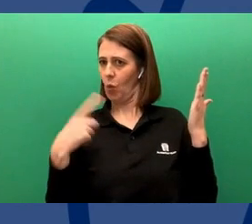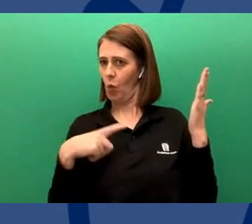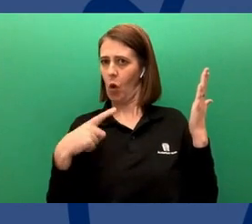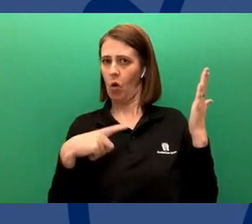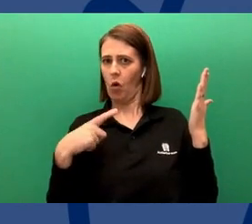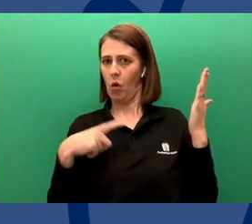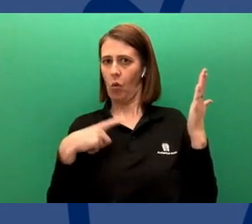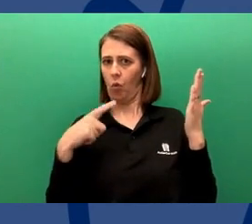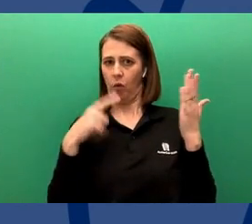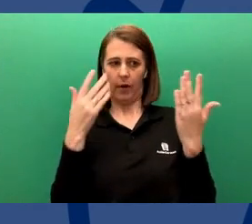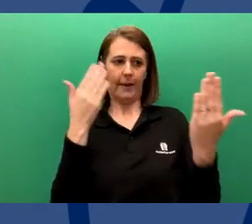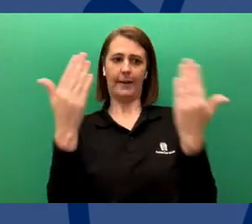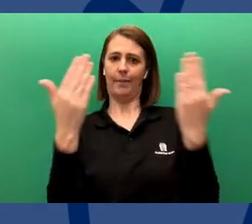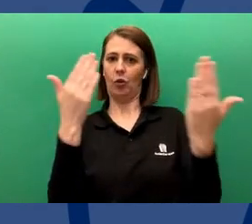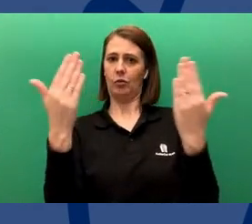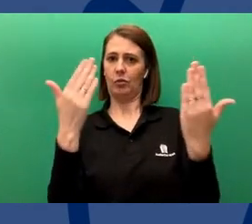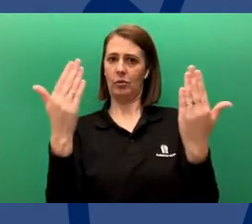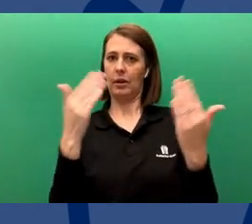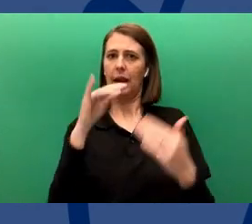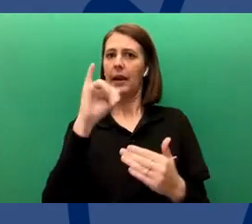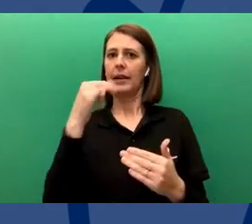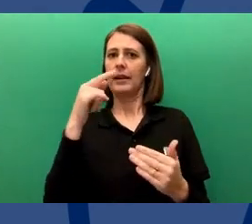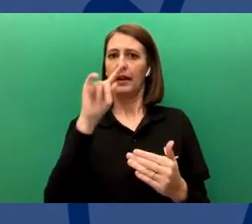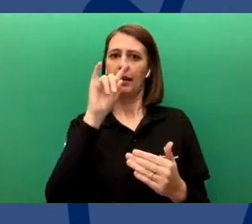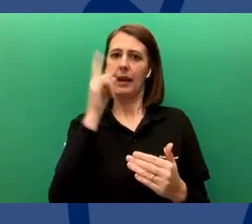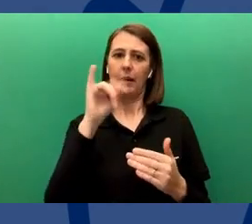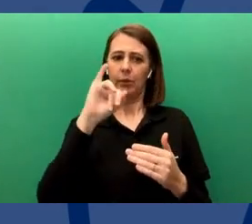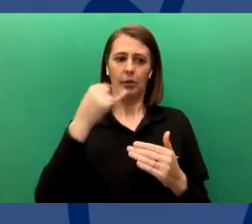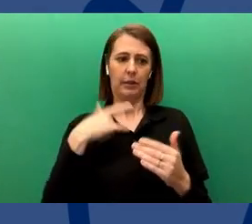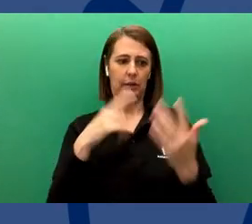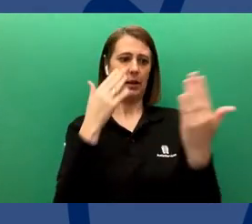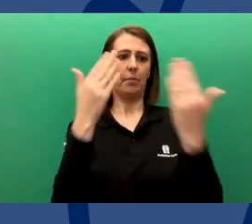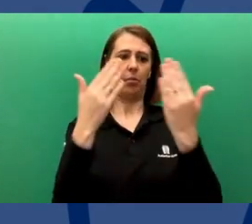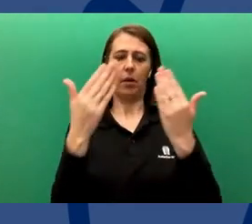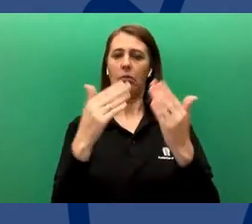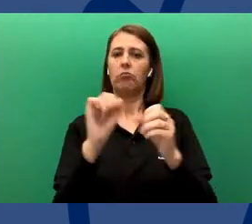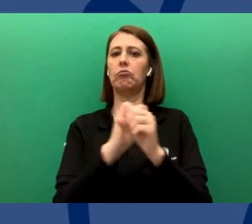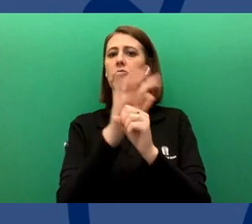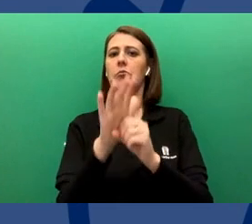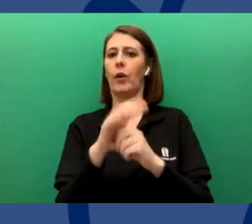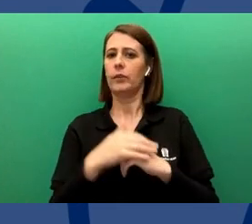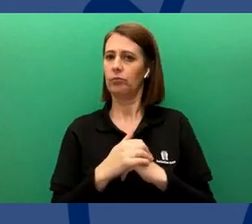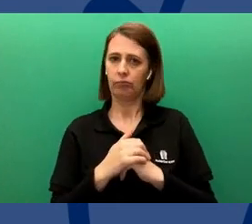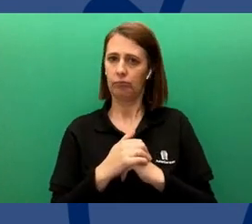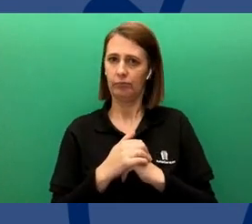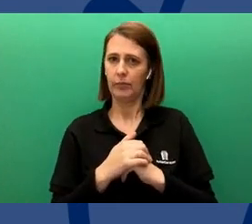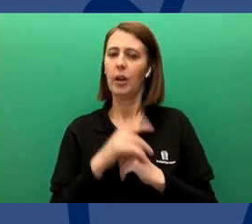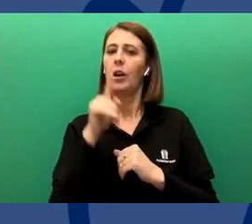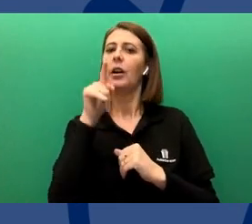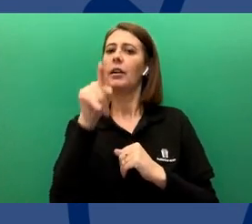periods. It can't just be a pure comparison test. It's got to be linked to the restrictions.